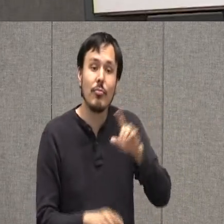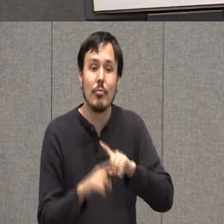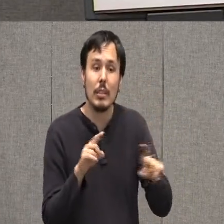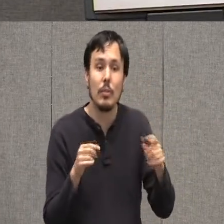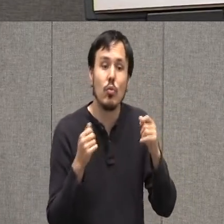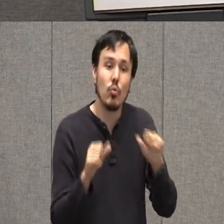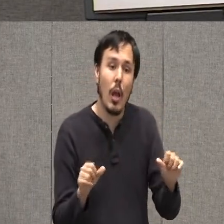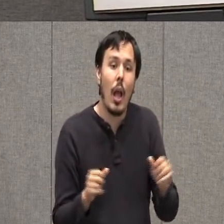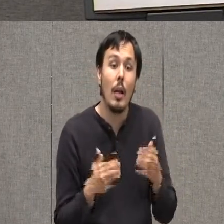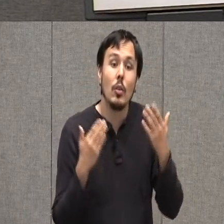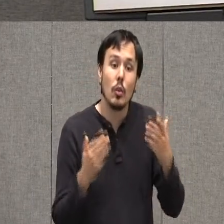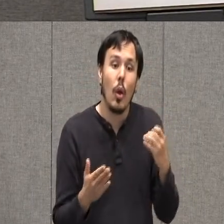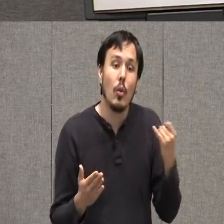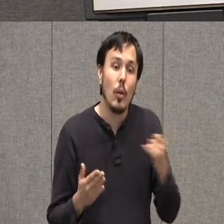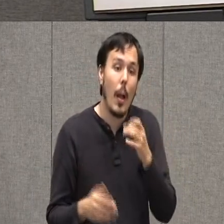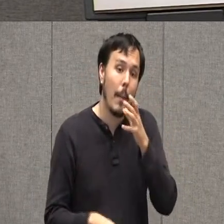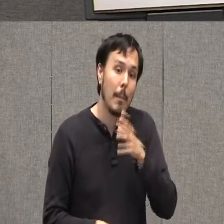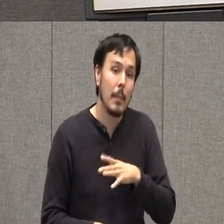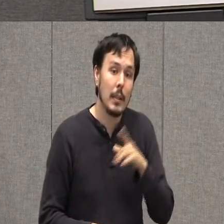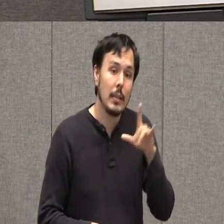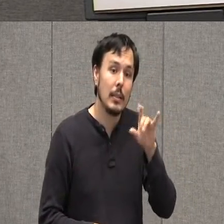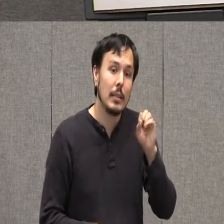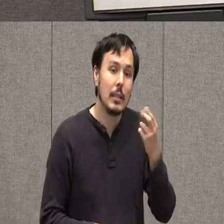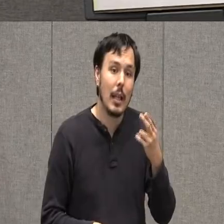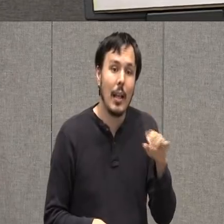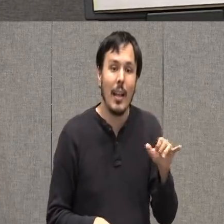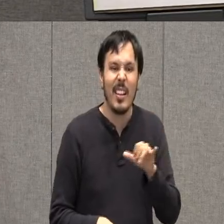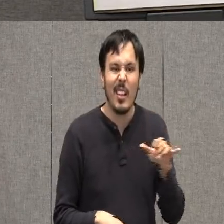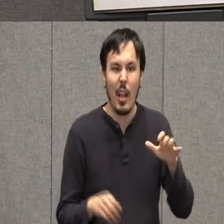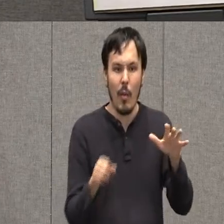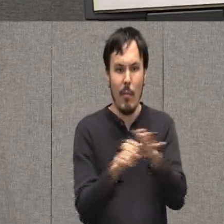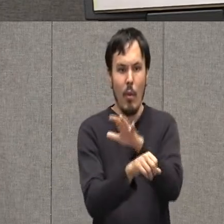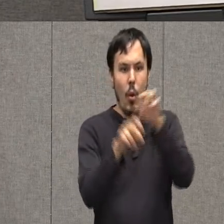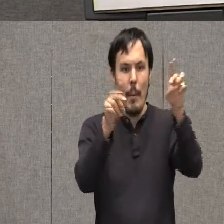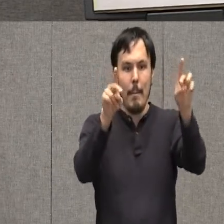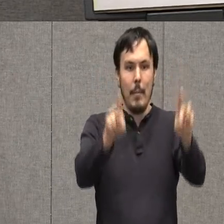Let's draw Ms. Ley as more of a full person instead of just a stick person.